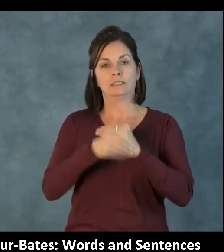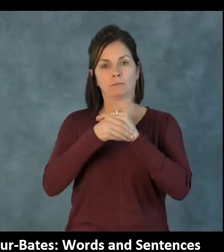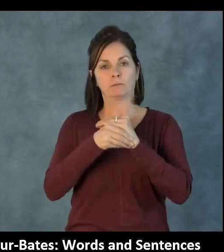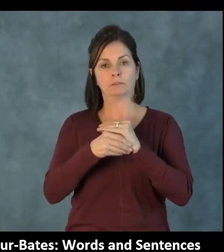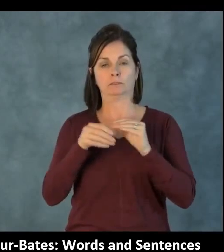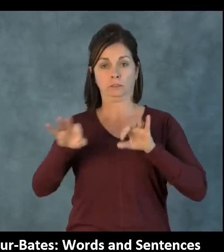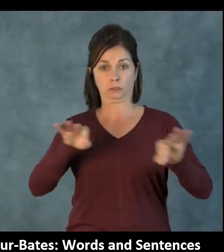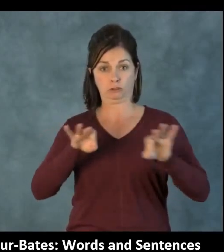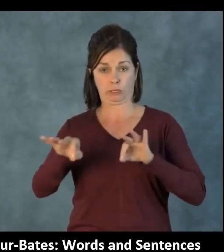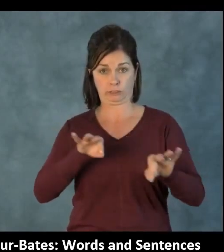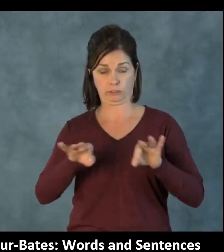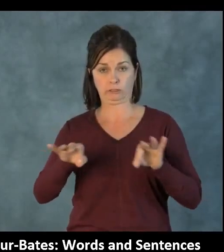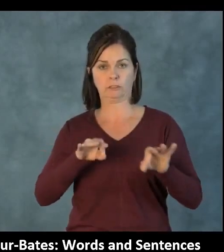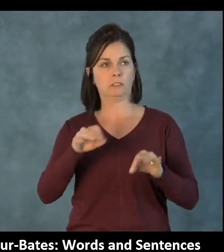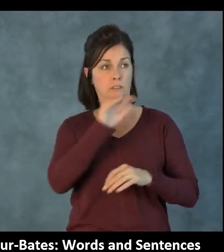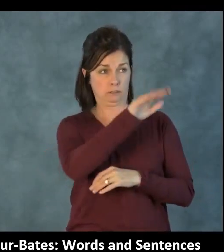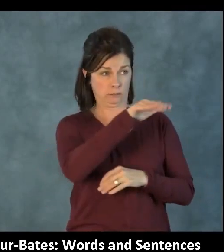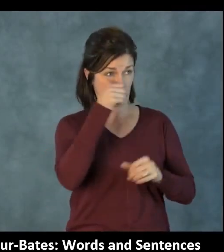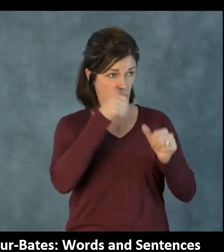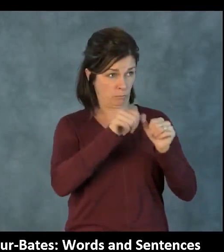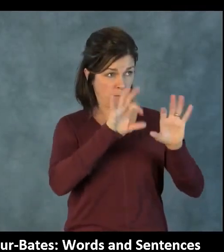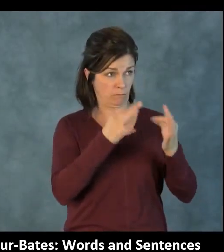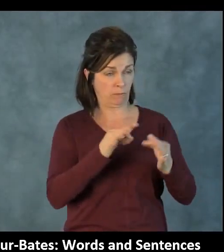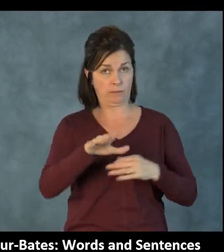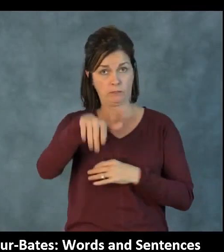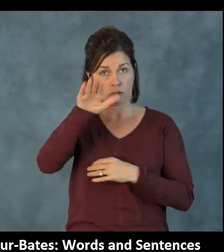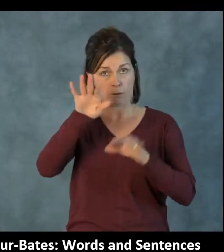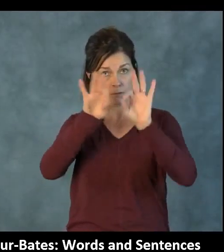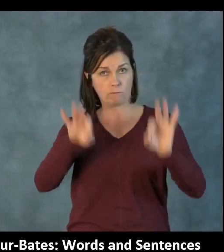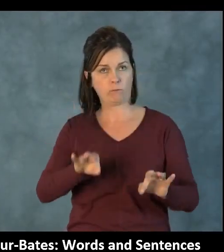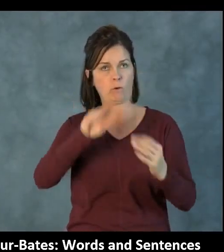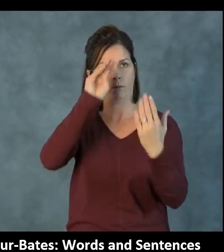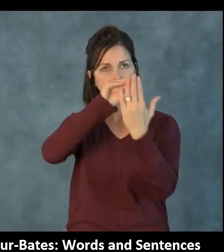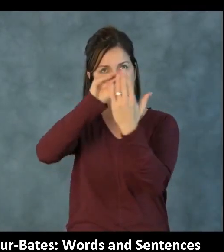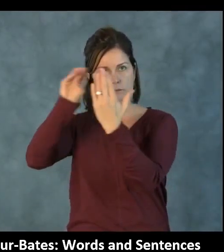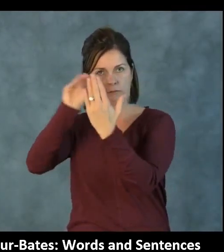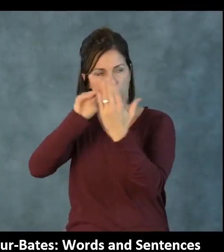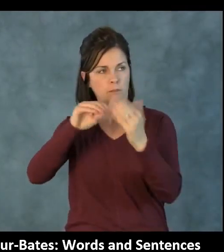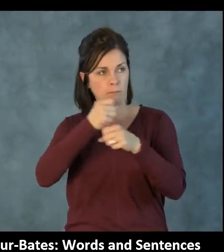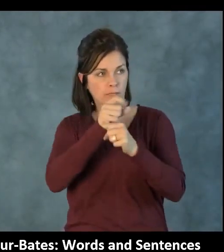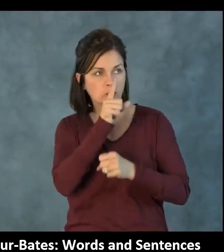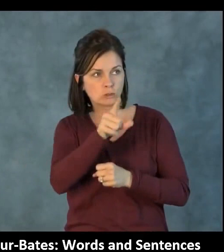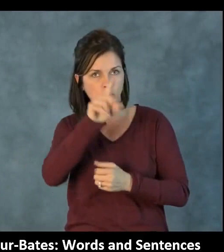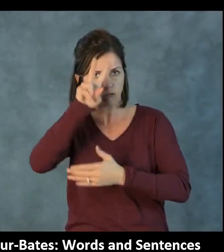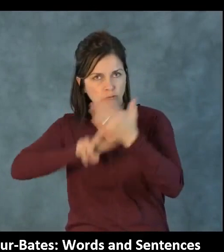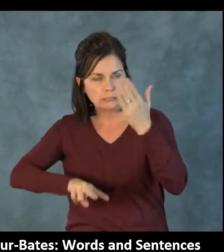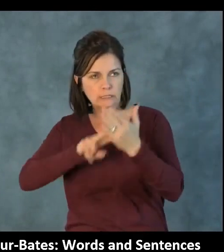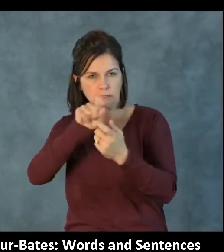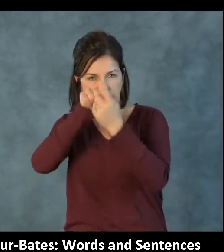the family to make sure to fill out the top of the form, to make sure that you read the instructions carefully,